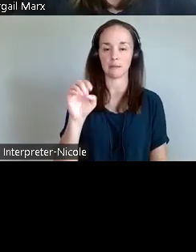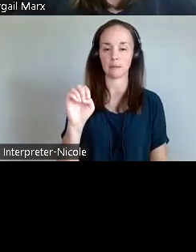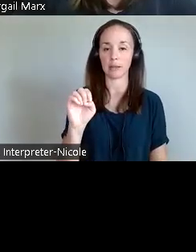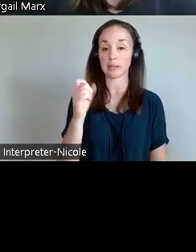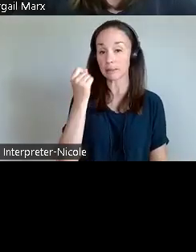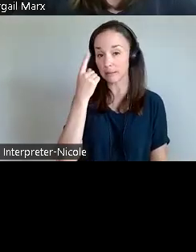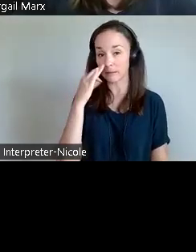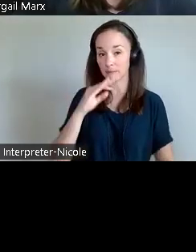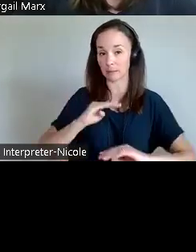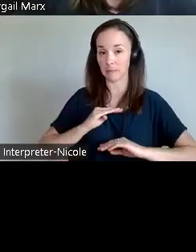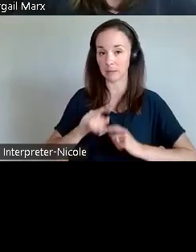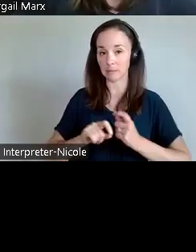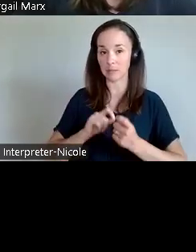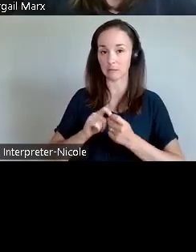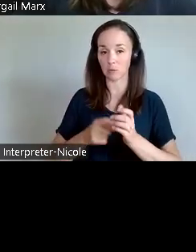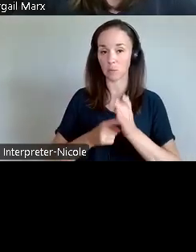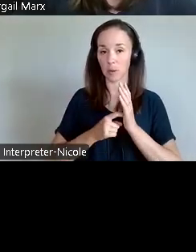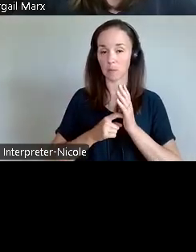requirements and guidelines. If you look on the right